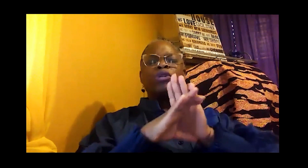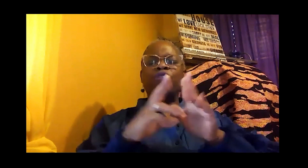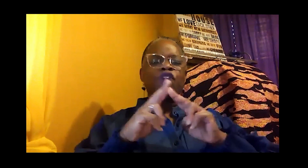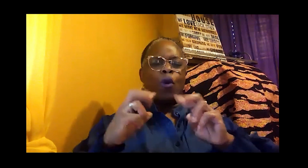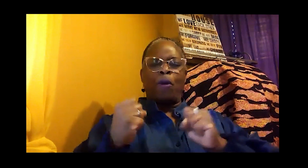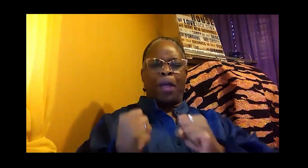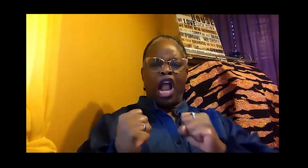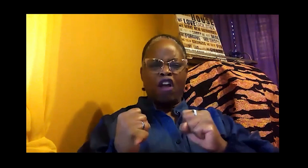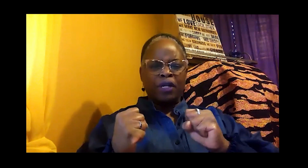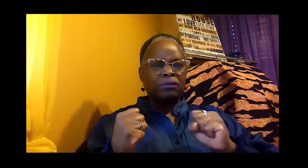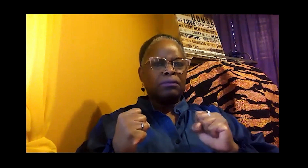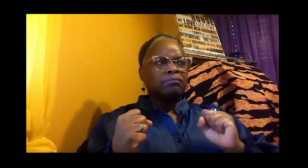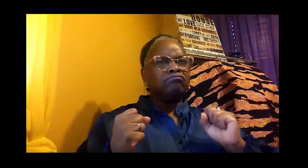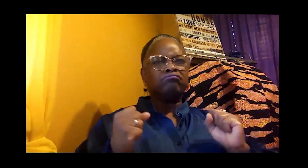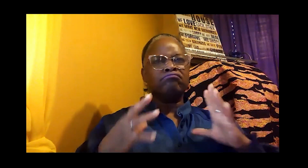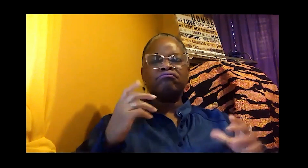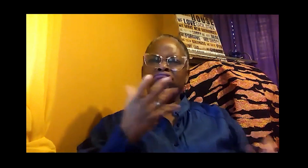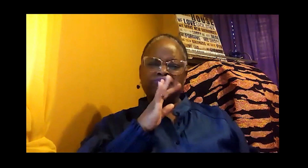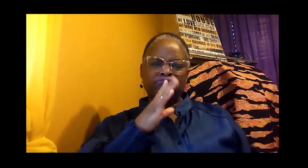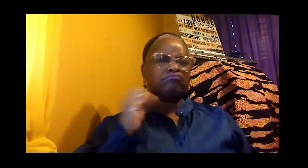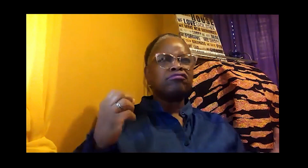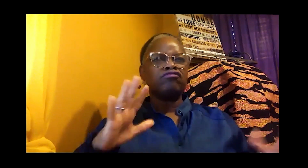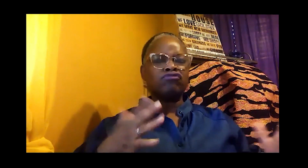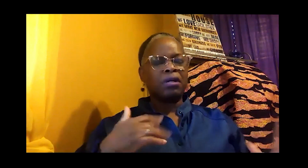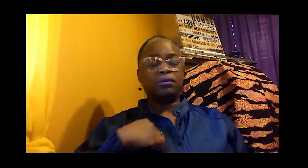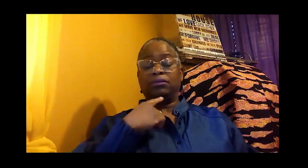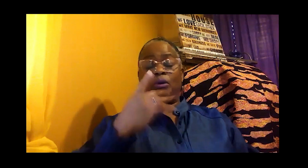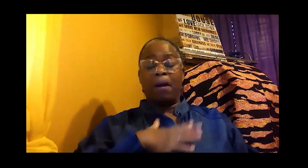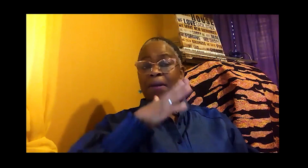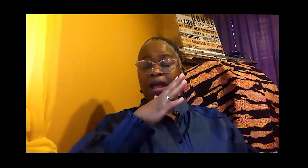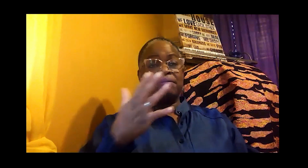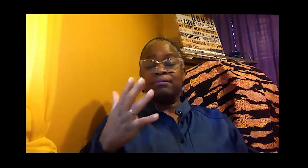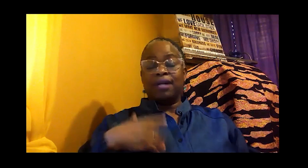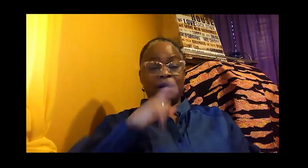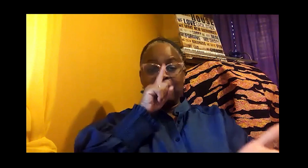about that story? Absolutely. Her character - she betrayed was extremely a powerful one.